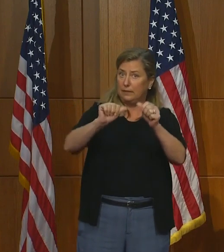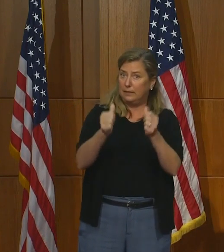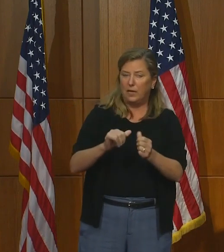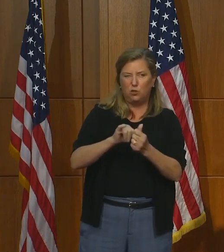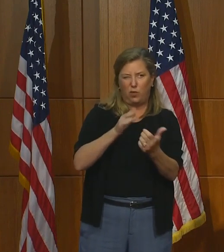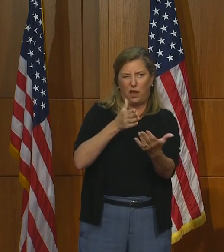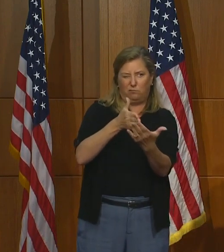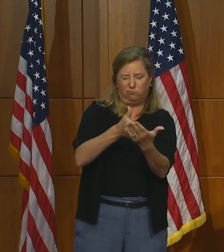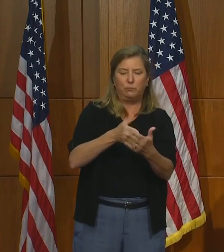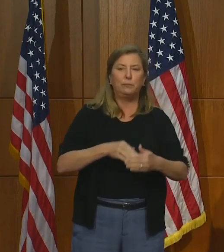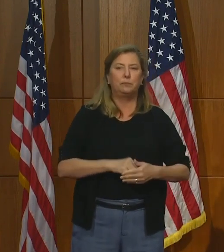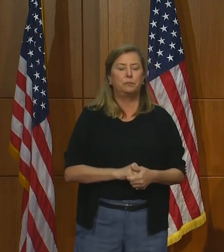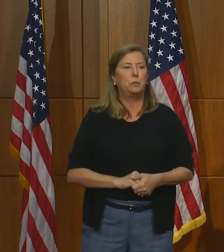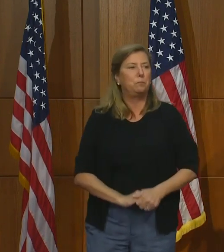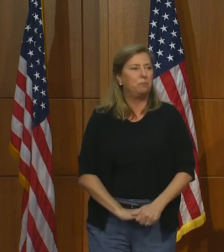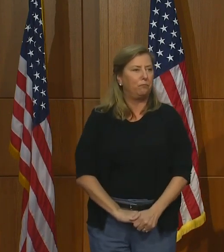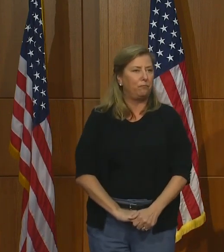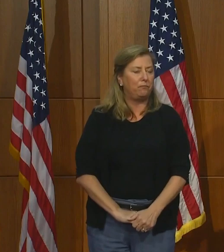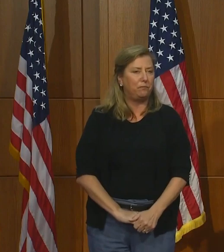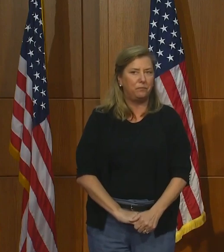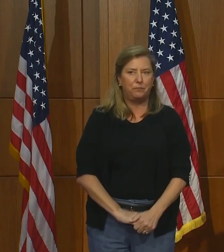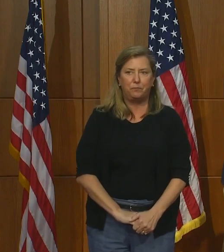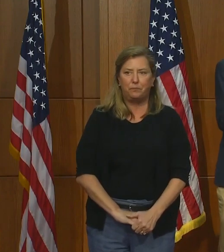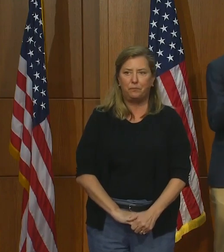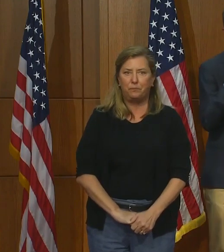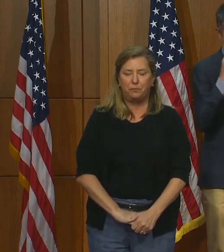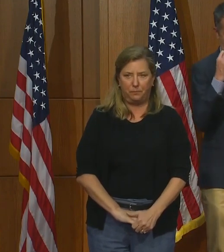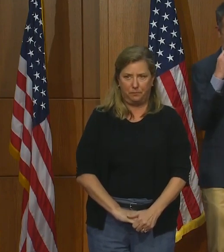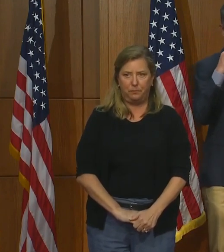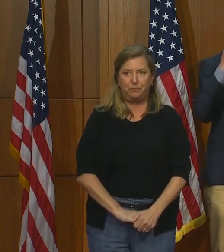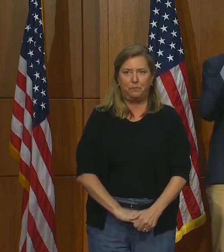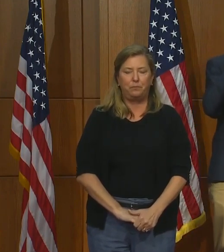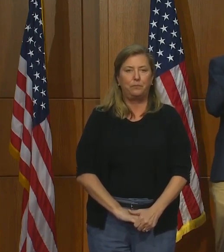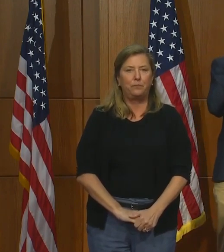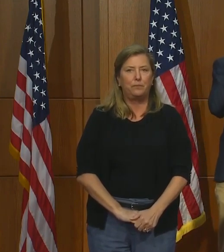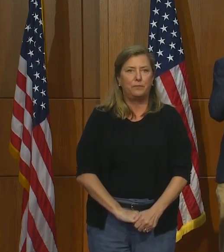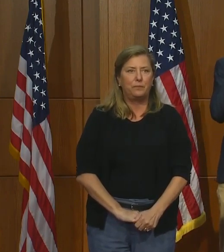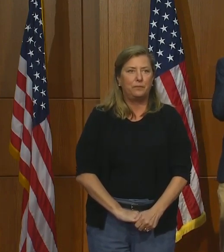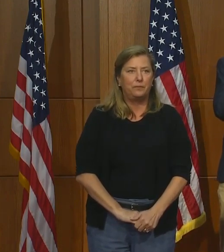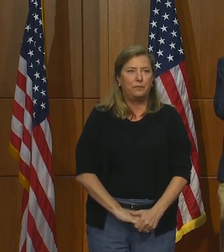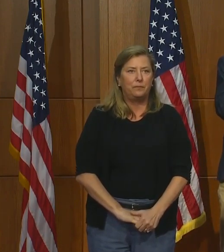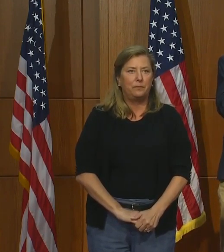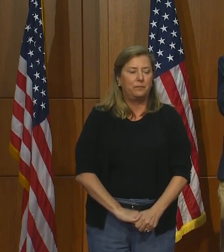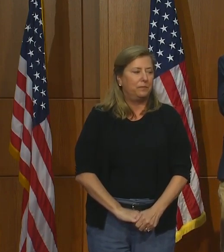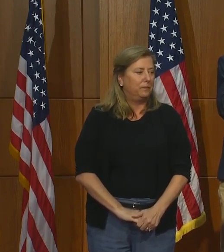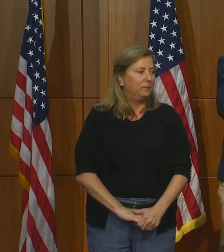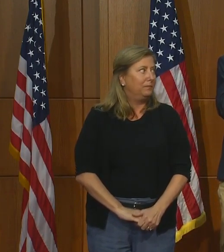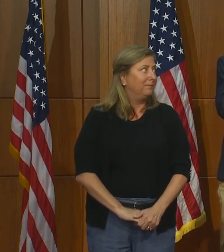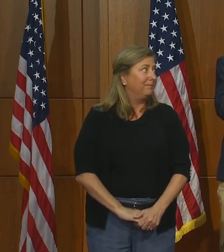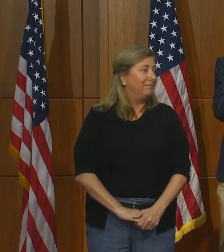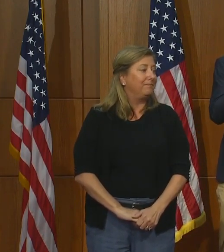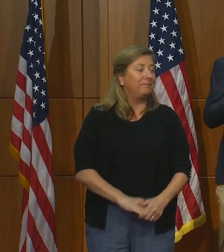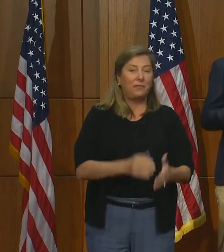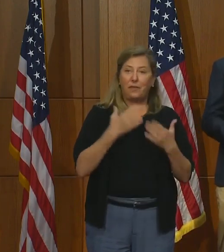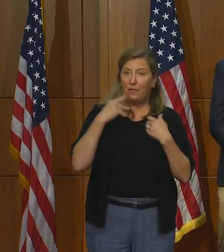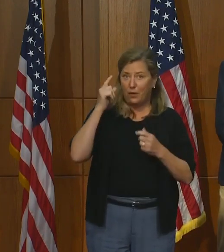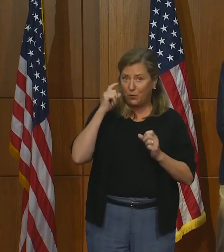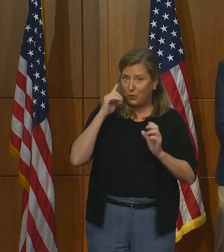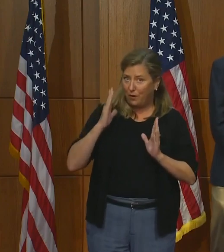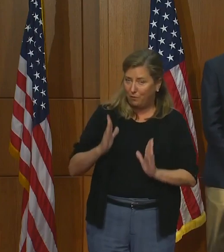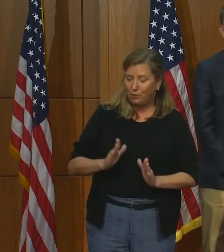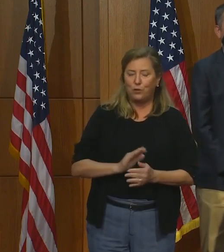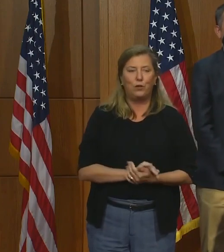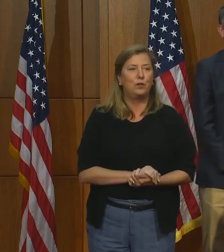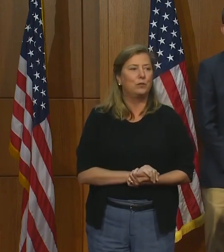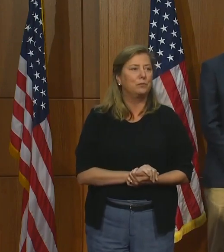AN UPDATE ON OUR STATUS OF THE